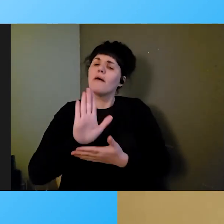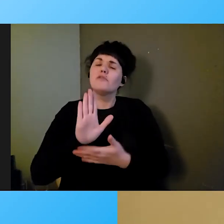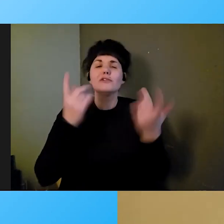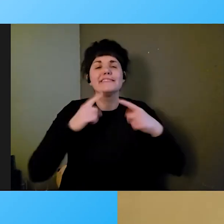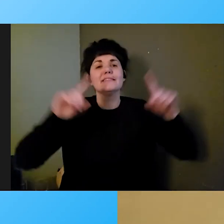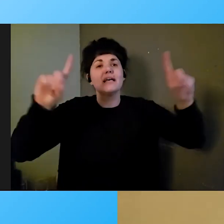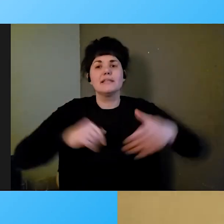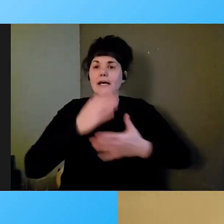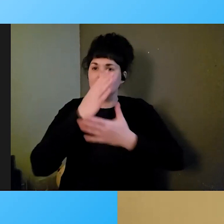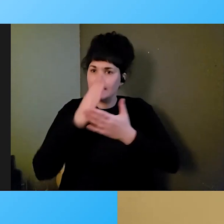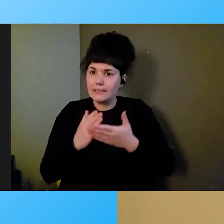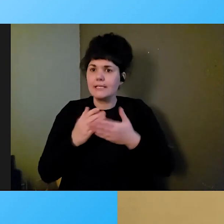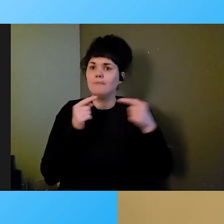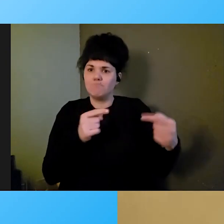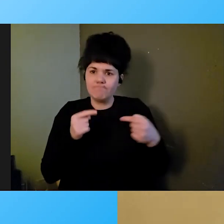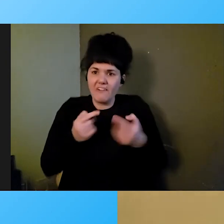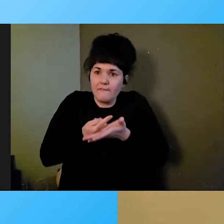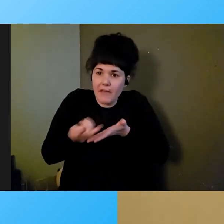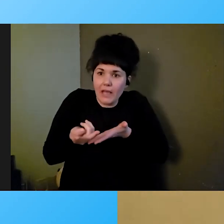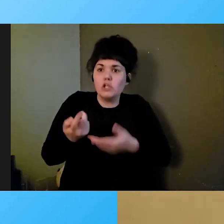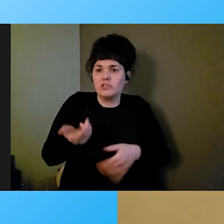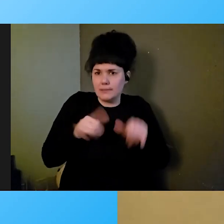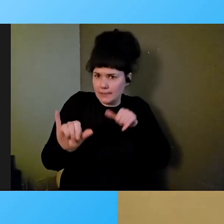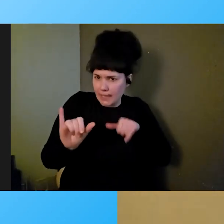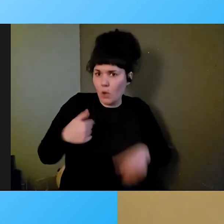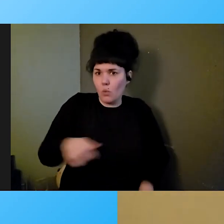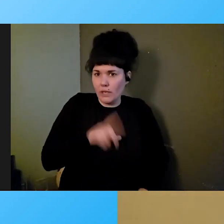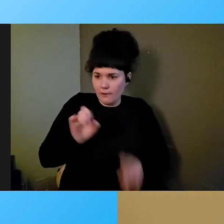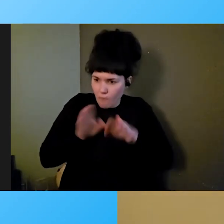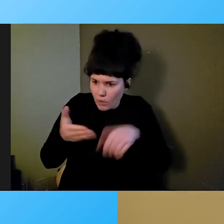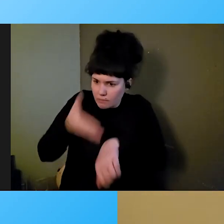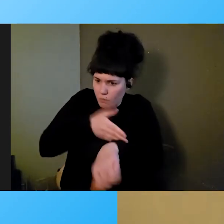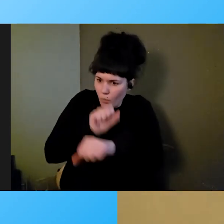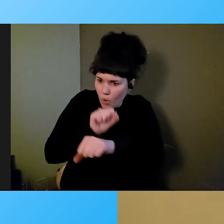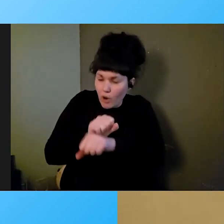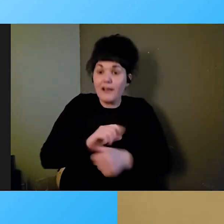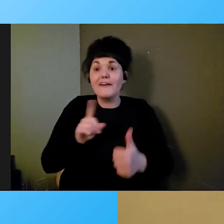and failures that we still need to work on. But my first question is just you know tell us a little bit about your